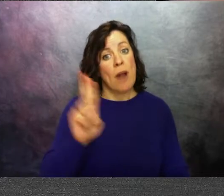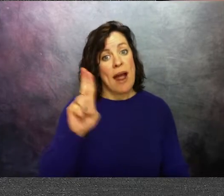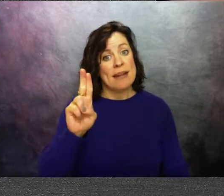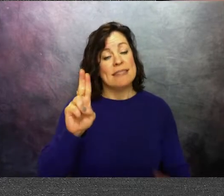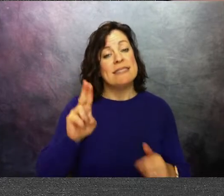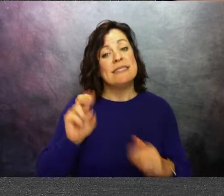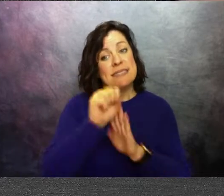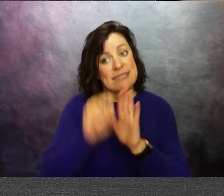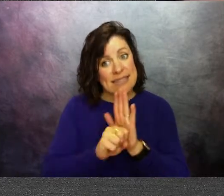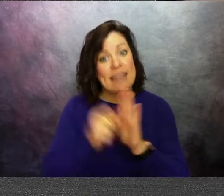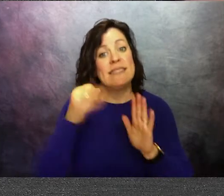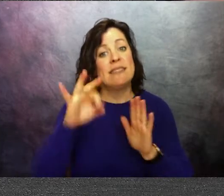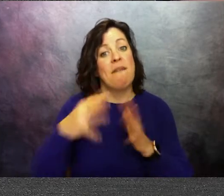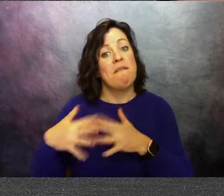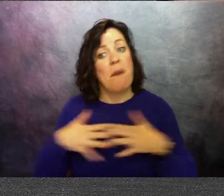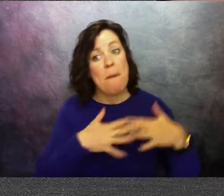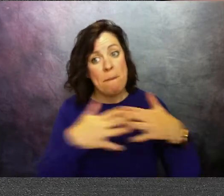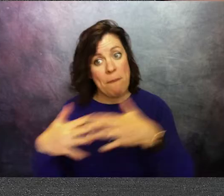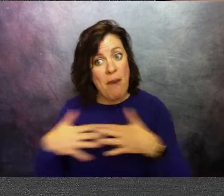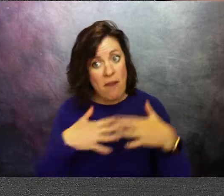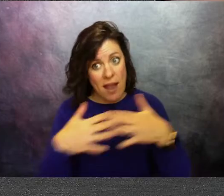This is a map of my country.